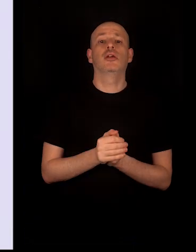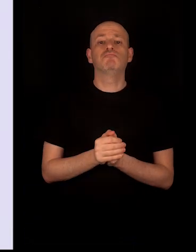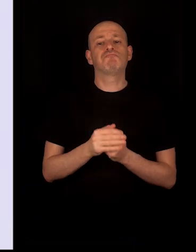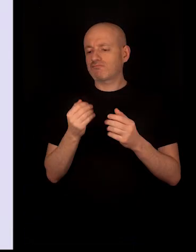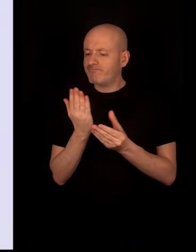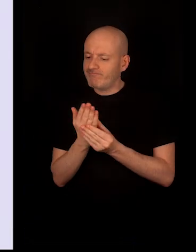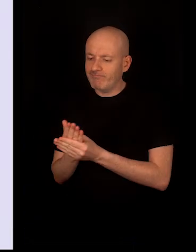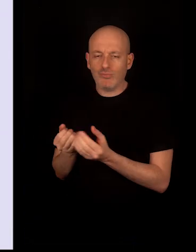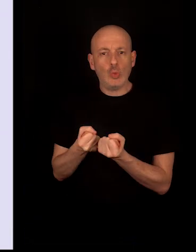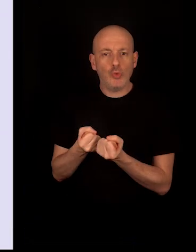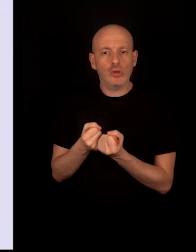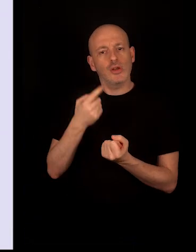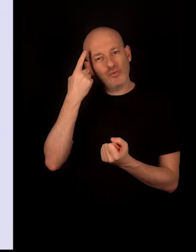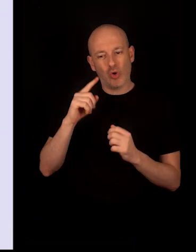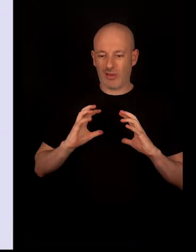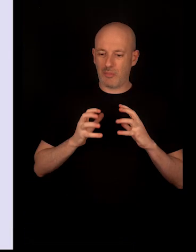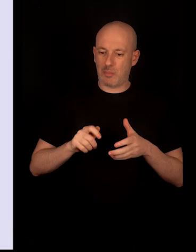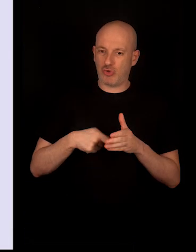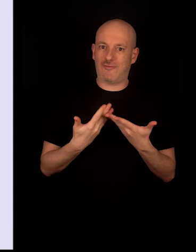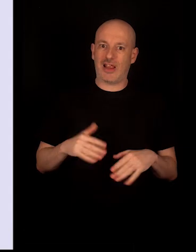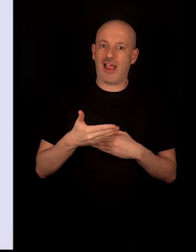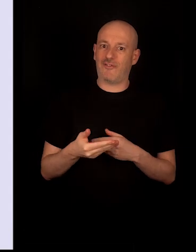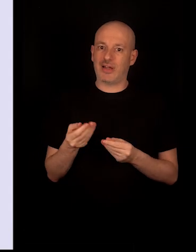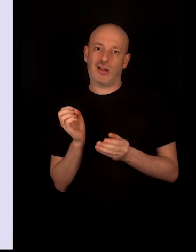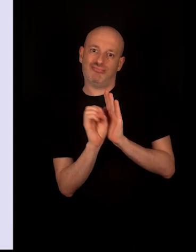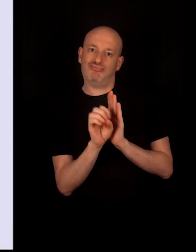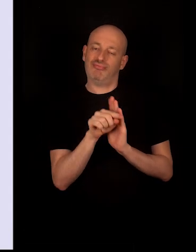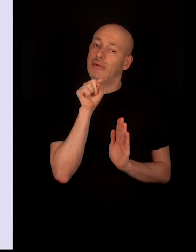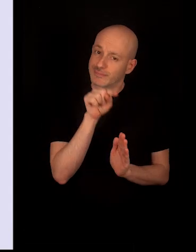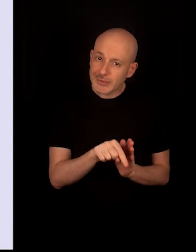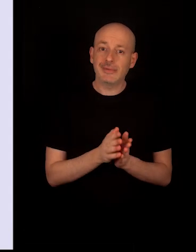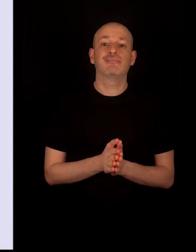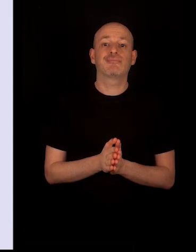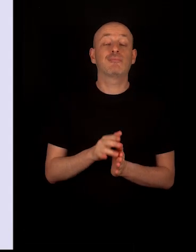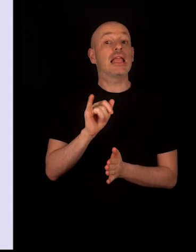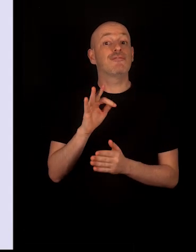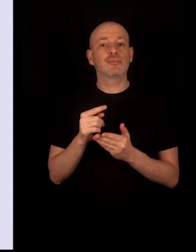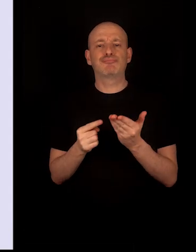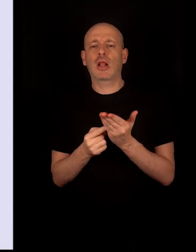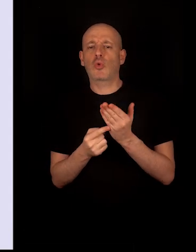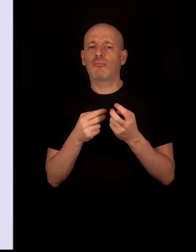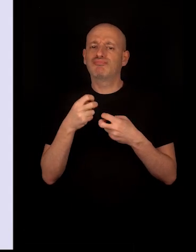and supporting documents after your project implementation. And in case of technical issues,